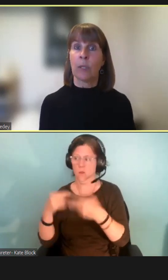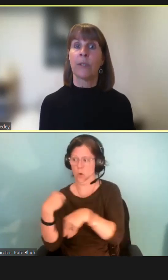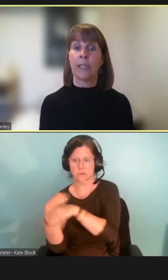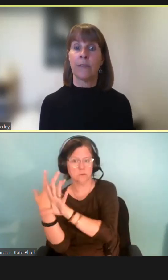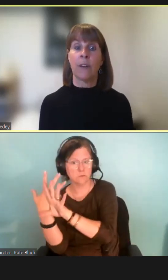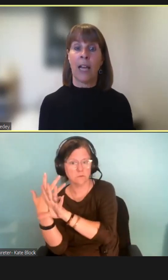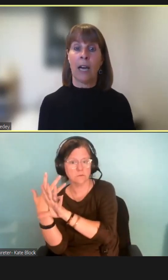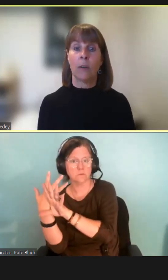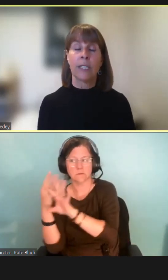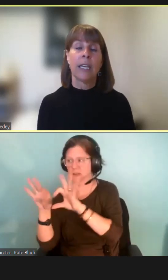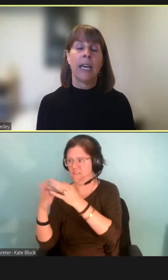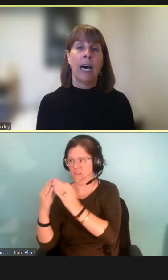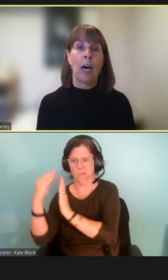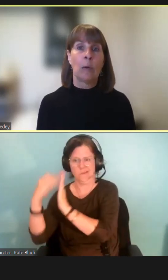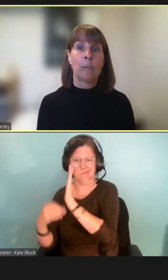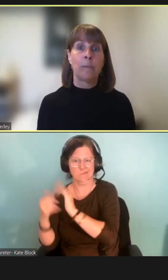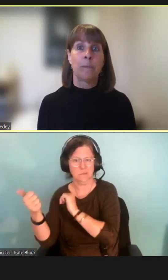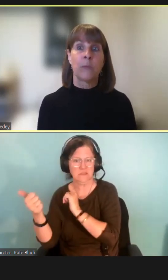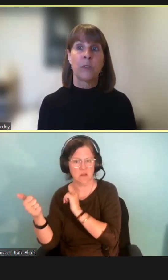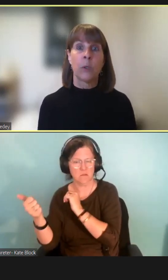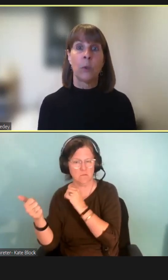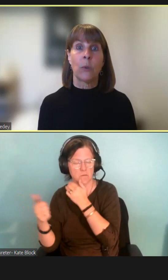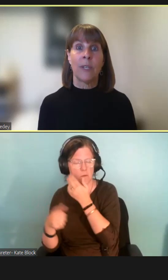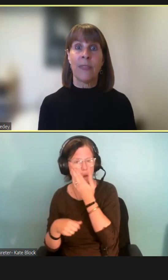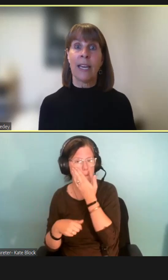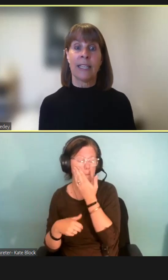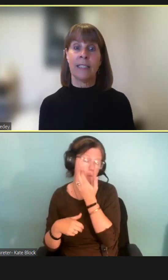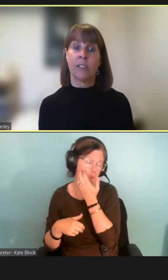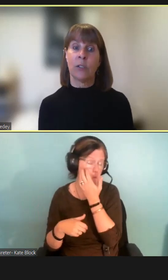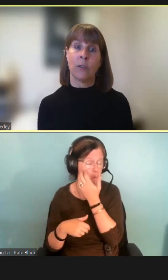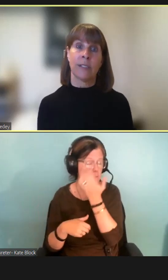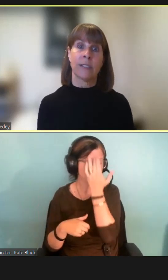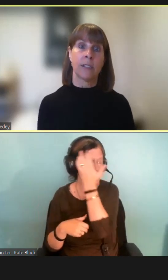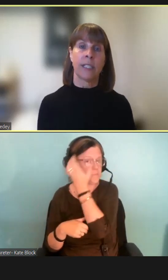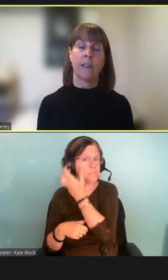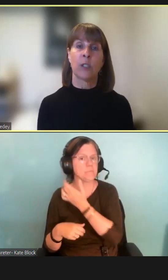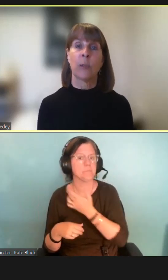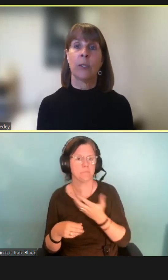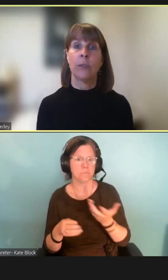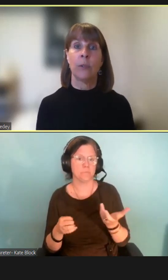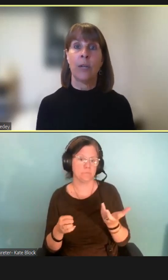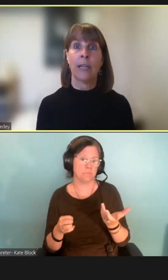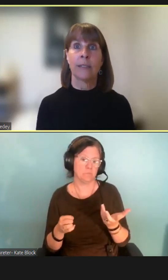then fill out um so in that case you don't necessarily have somebody who has